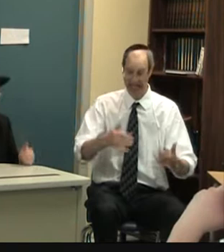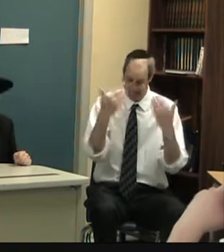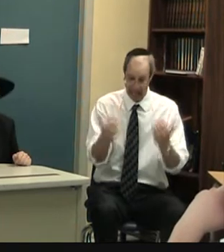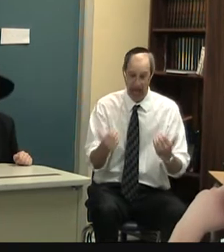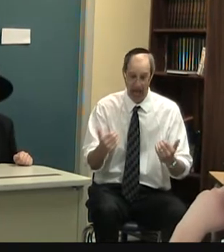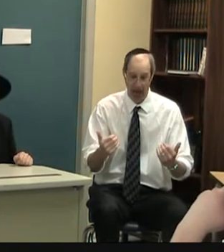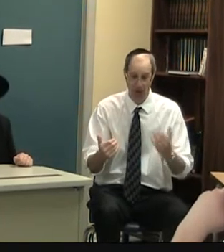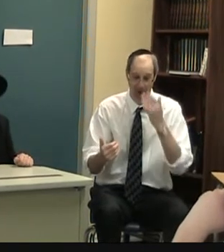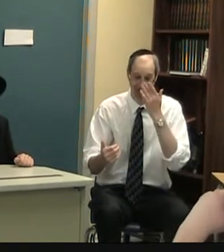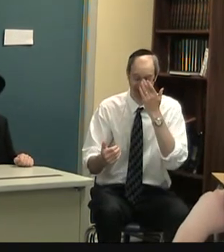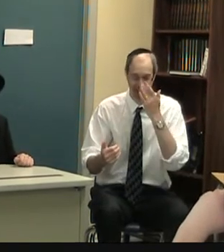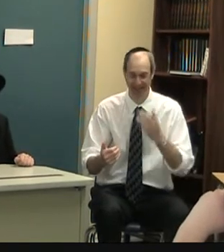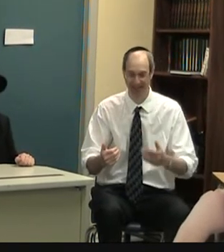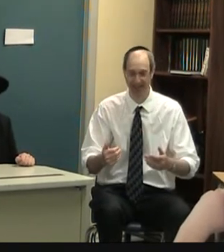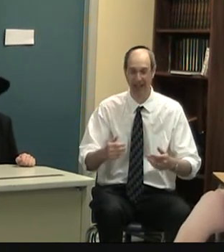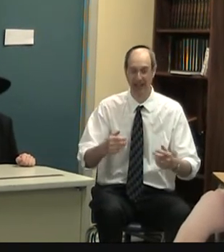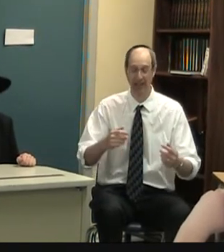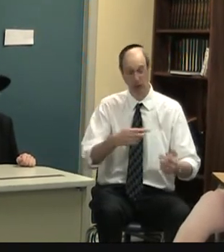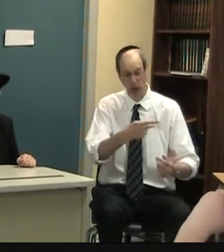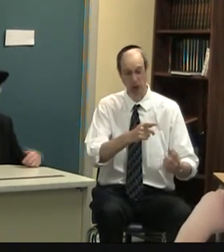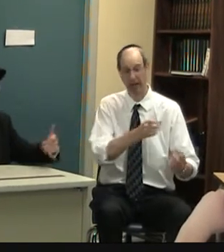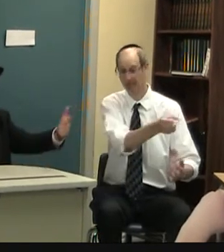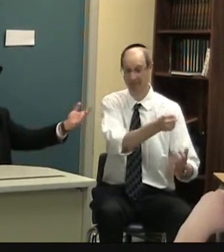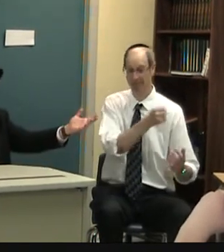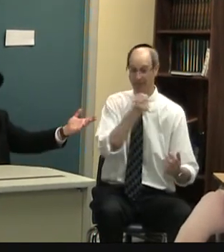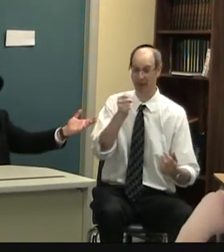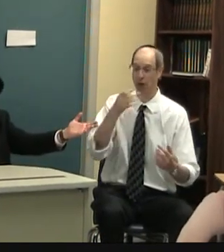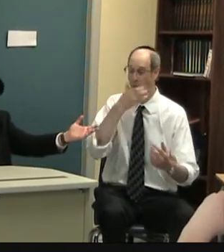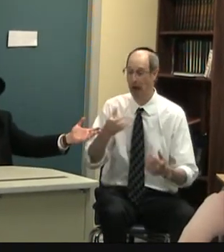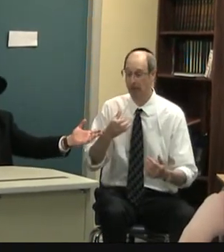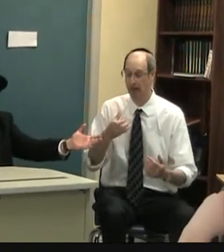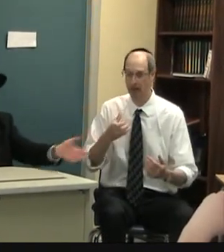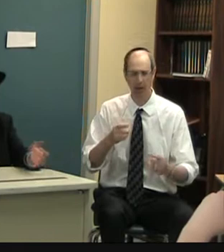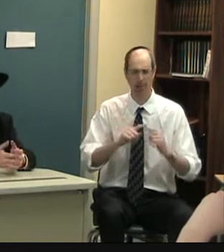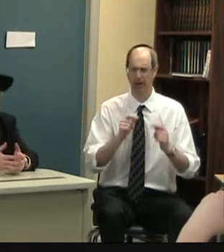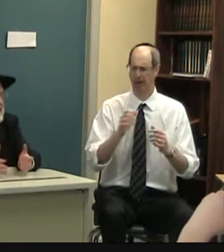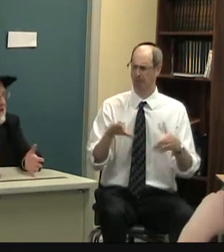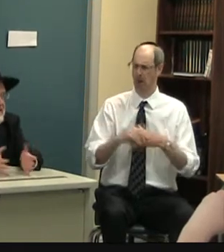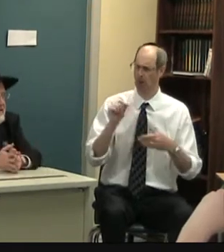And she says let's go to the road right now and he says what are you talking about for 20 years and she says i'm not living